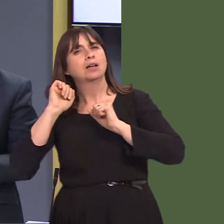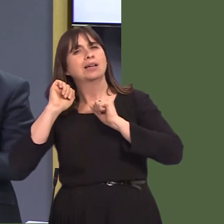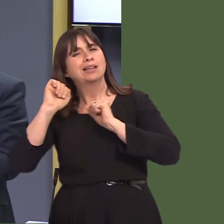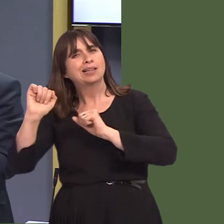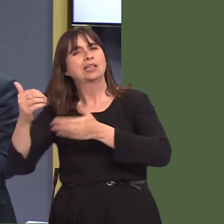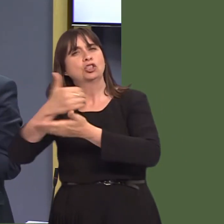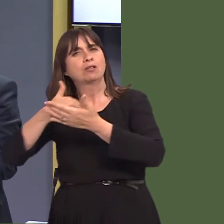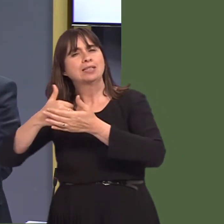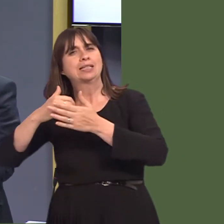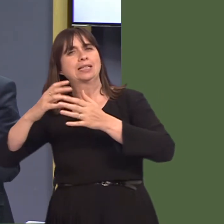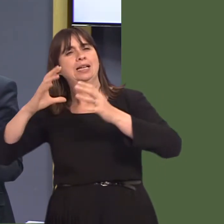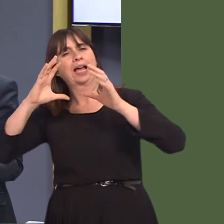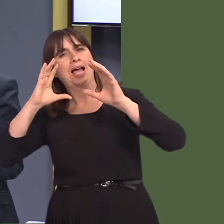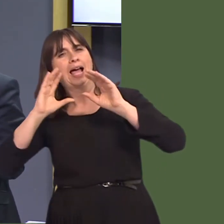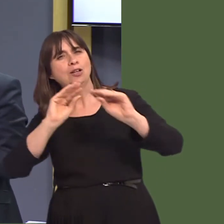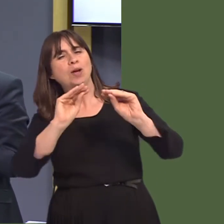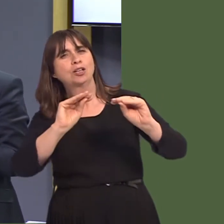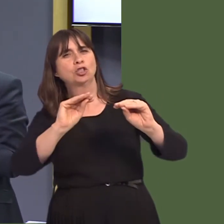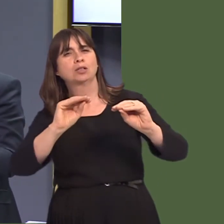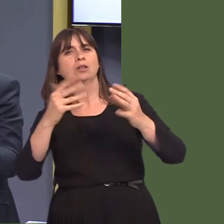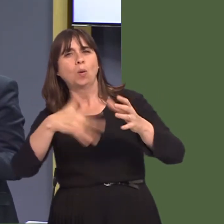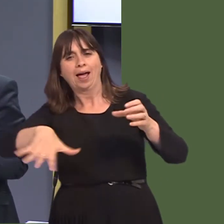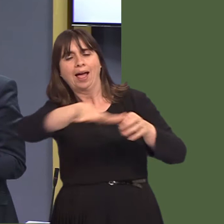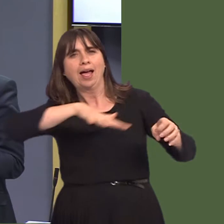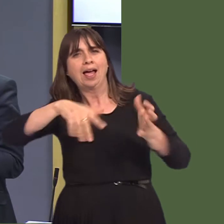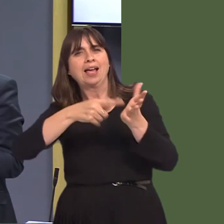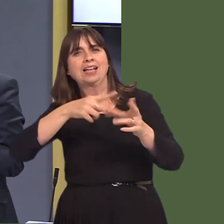is engaged in within schools in Taff Ely, so that in every school you go around there,